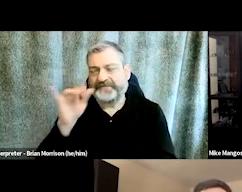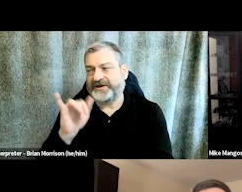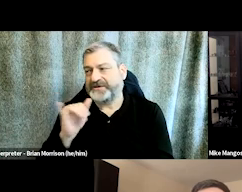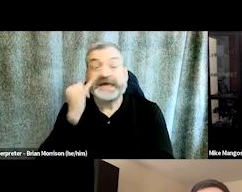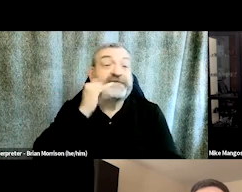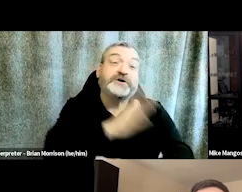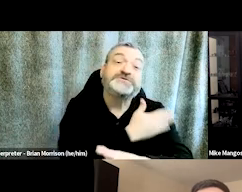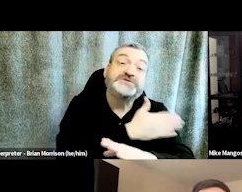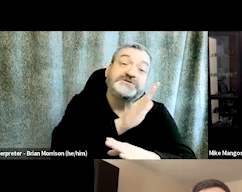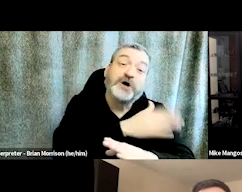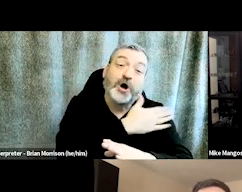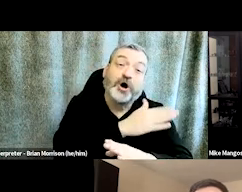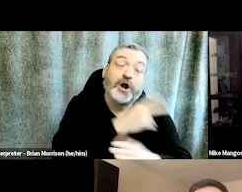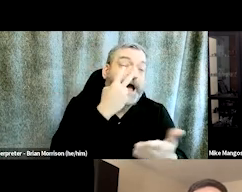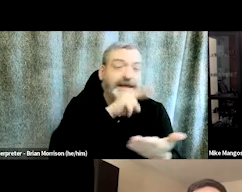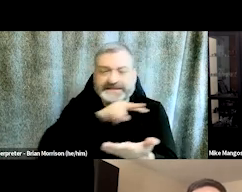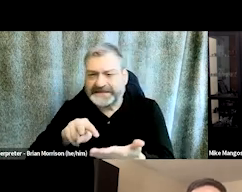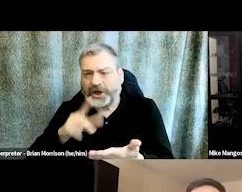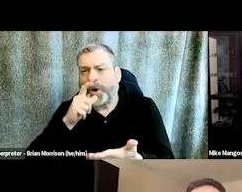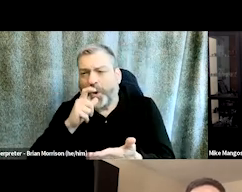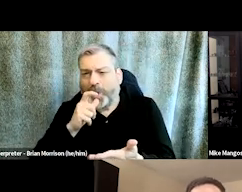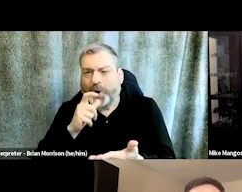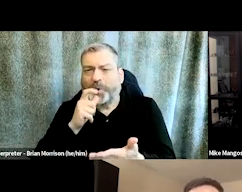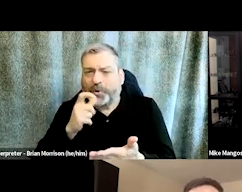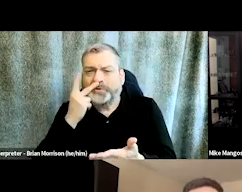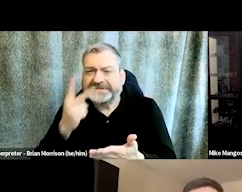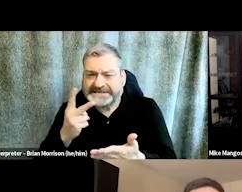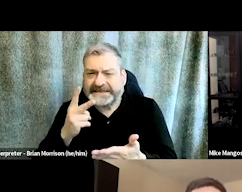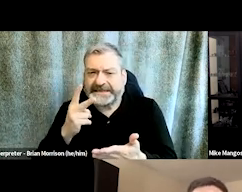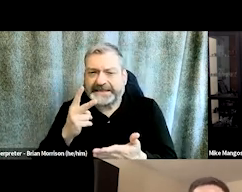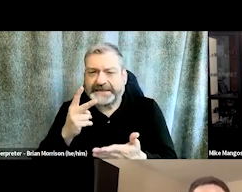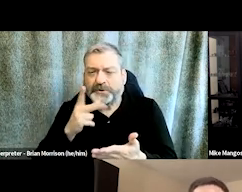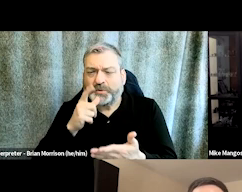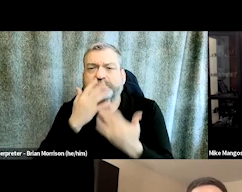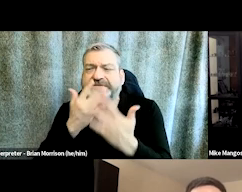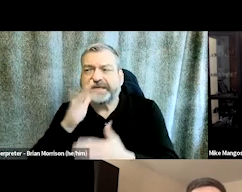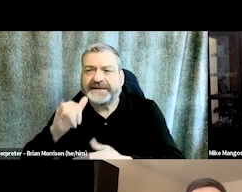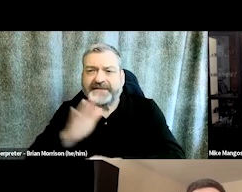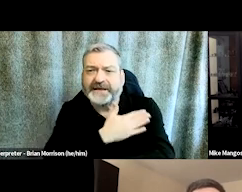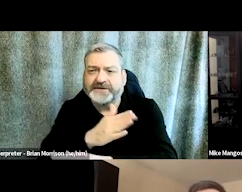playing, I get to find out who the artist is and the name of the song. I can follow along and read the lyrics.